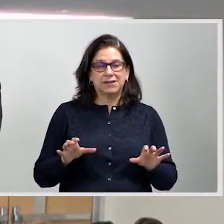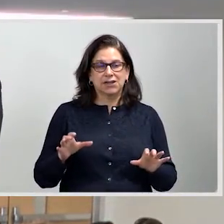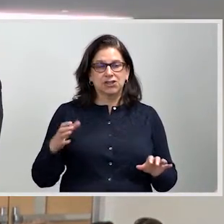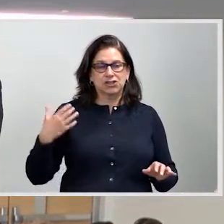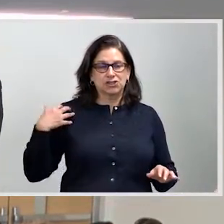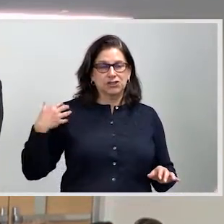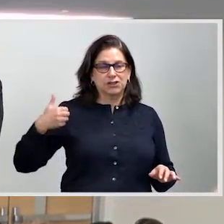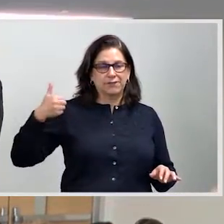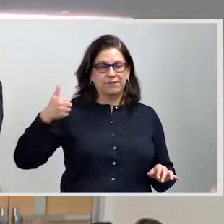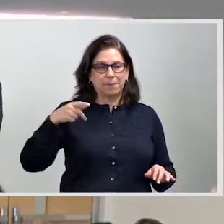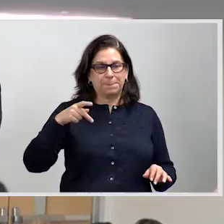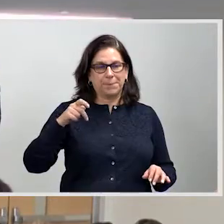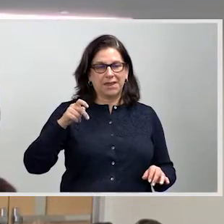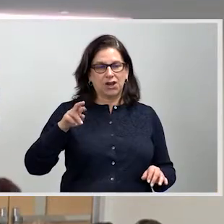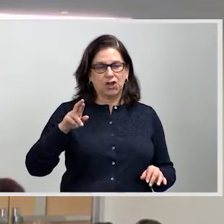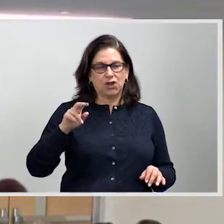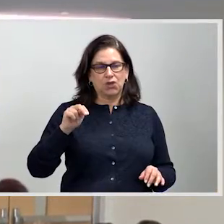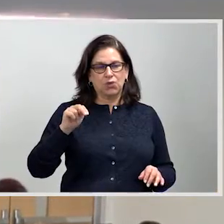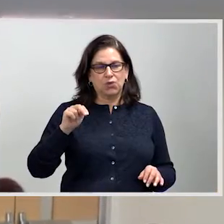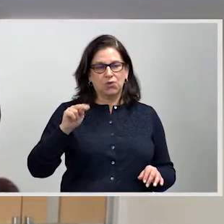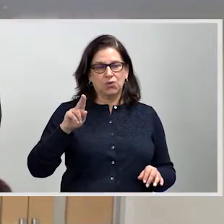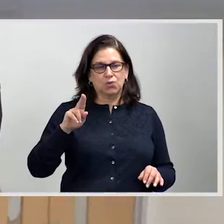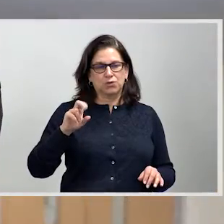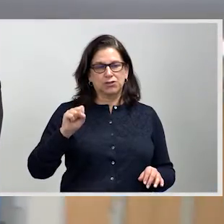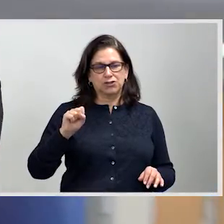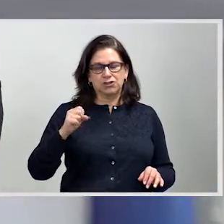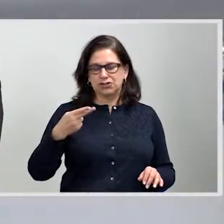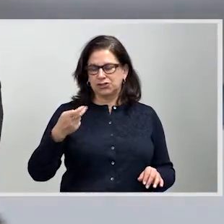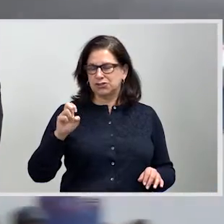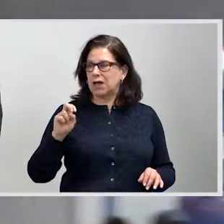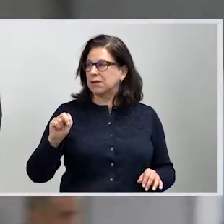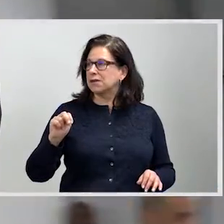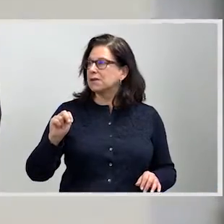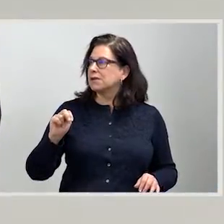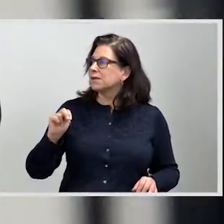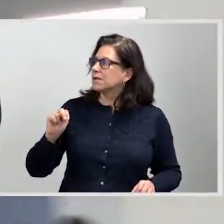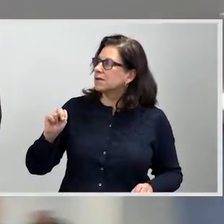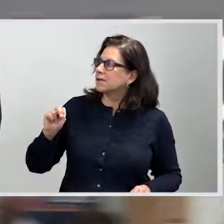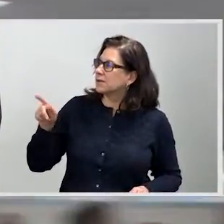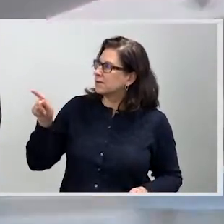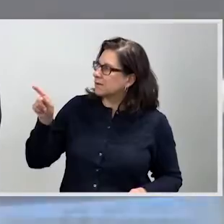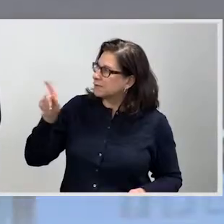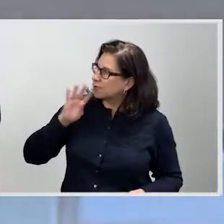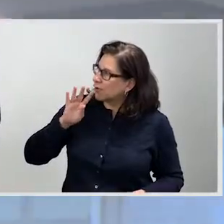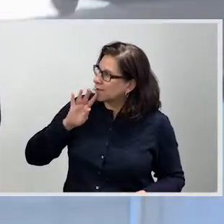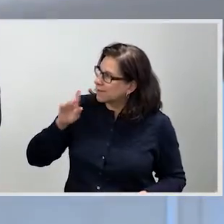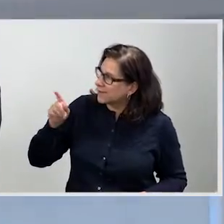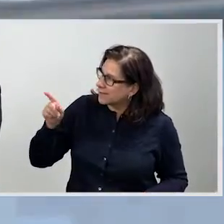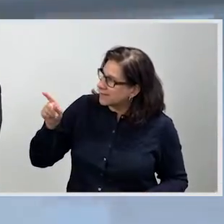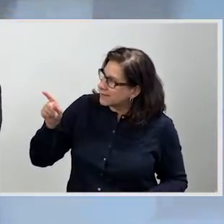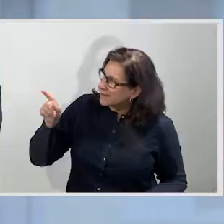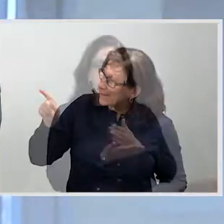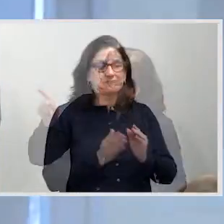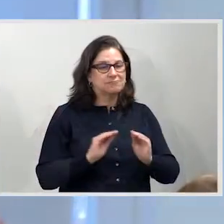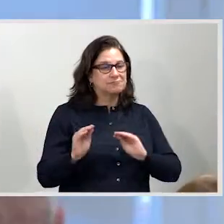AND DEPUTY MAYOR DONAHUE WHO HANDLES OPERATIONS, HE'LL TALK TO YOU GUYS AS WELL. LET'S GO TO TABLE 6.